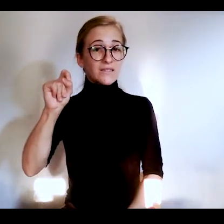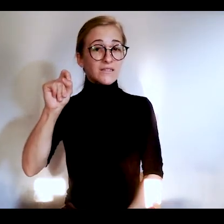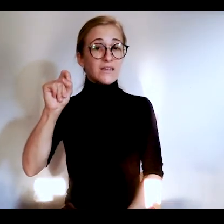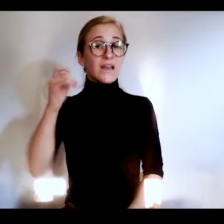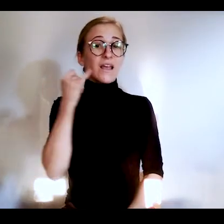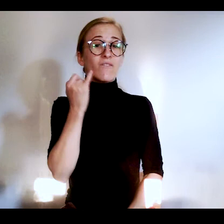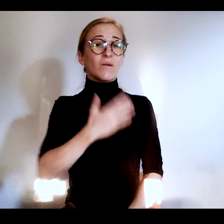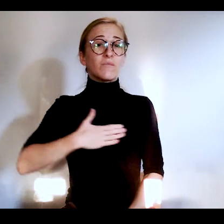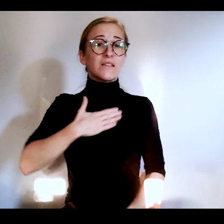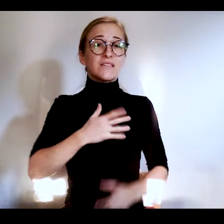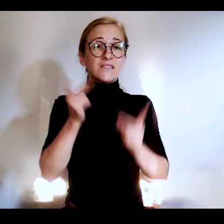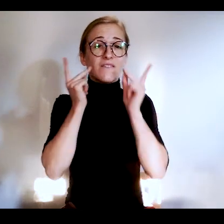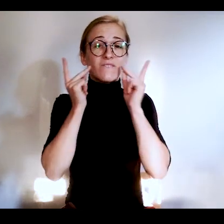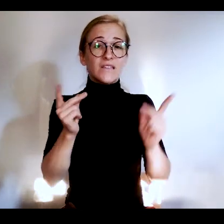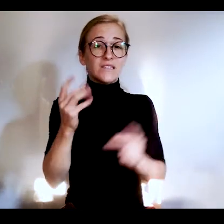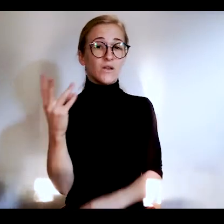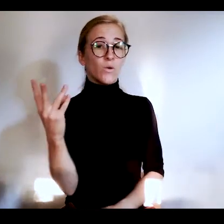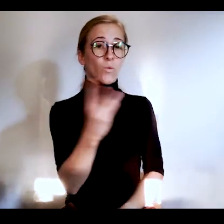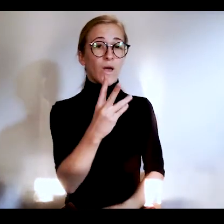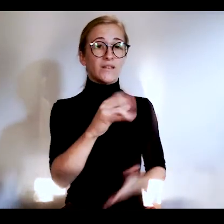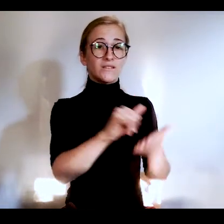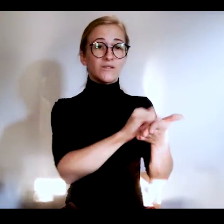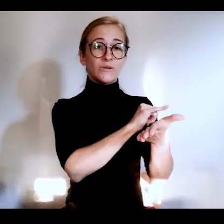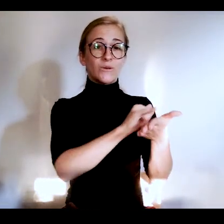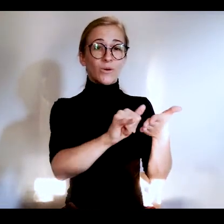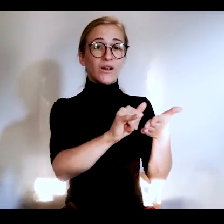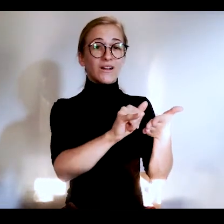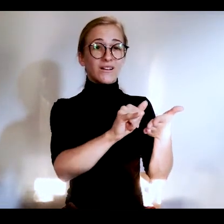if you visit Western New York,